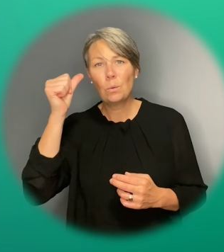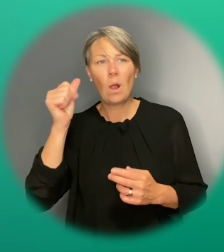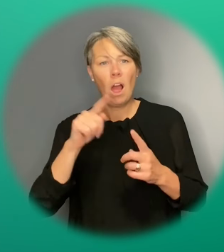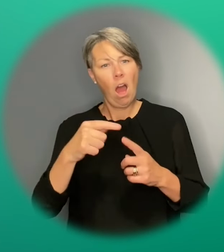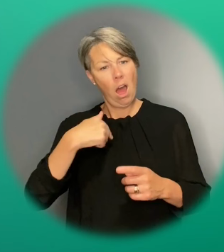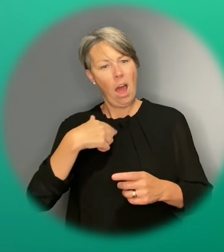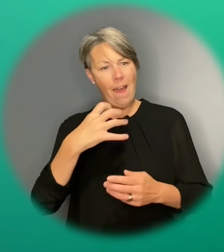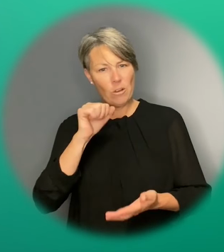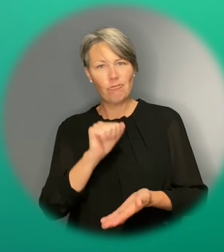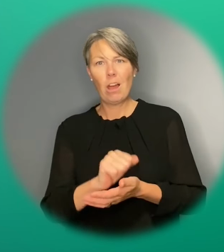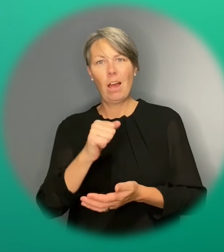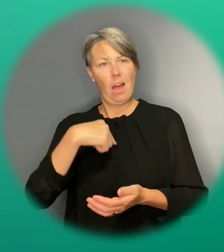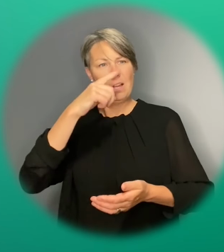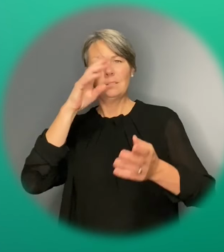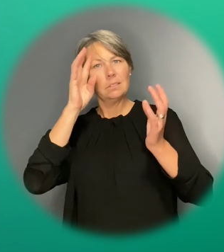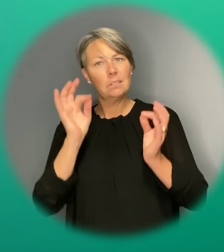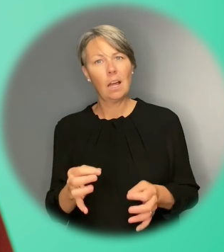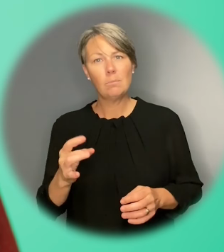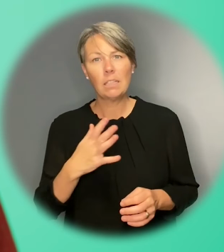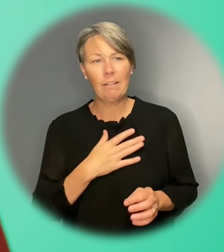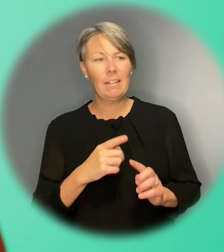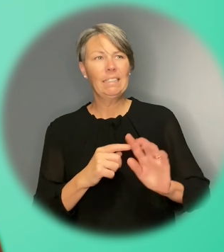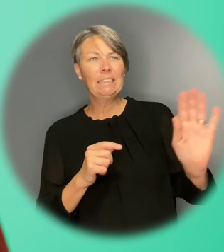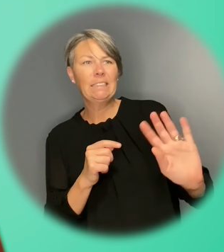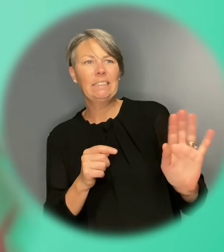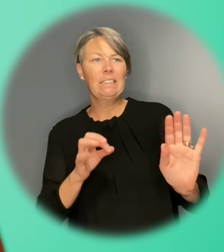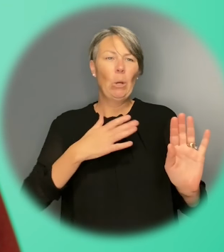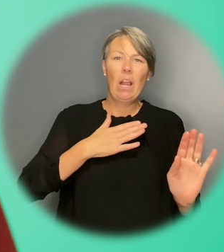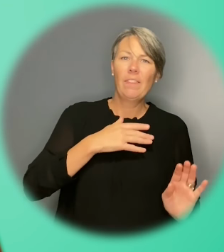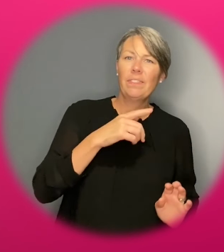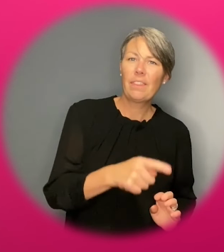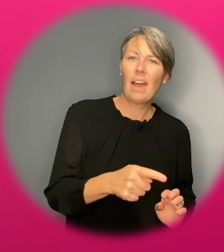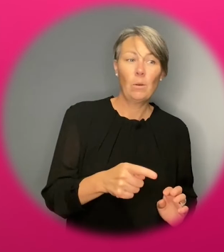able to say hey this doesn't work for me and having that be respected. I wish I'd